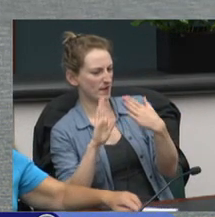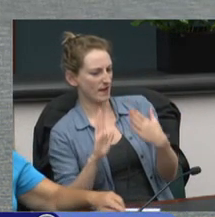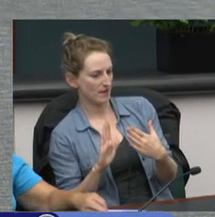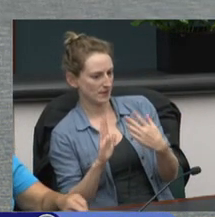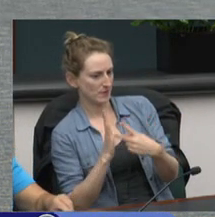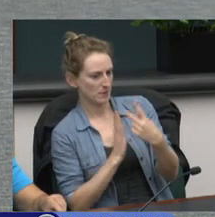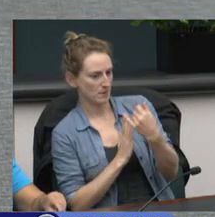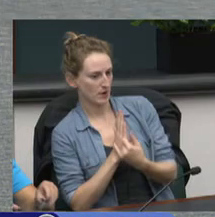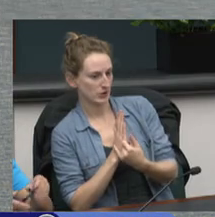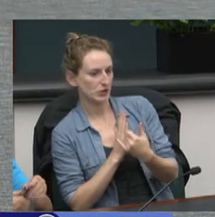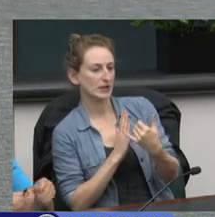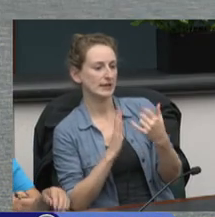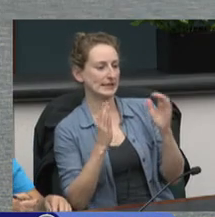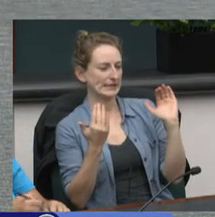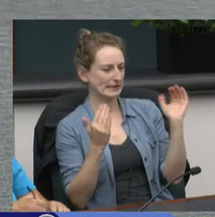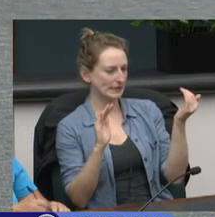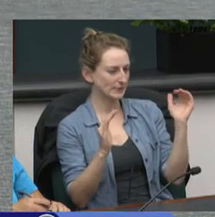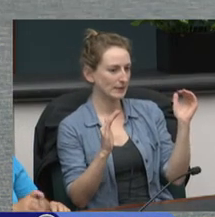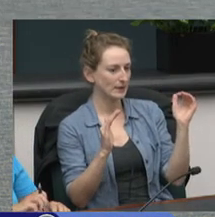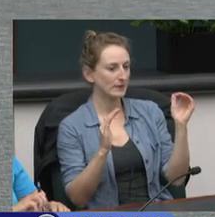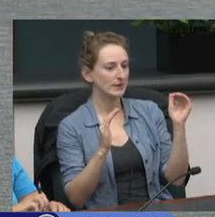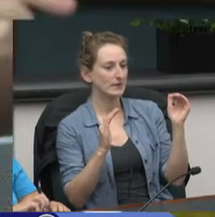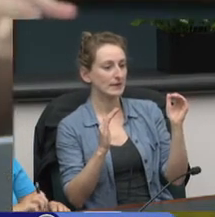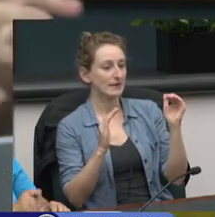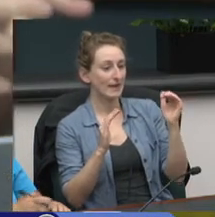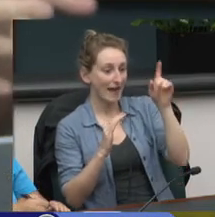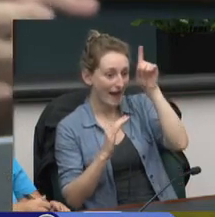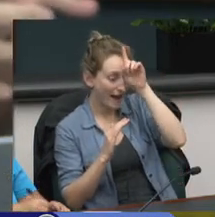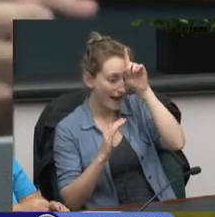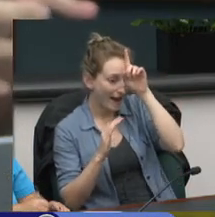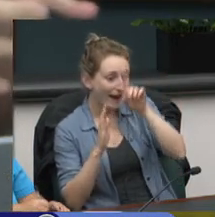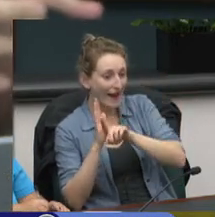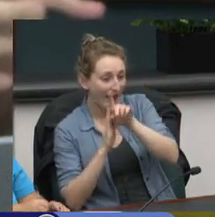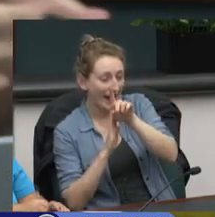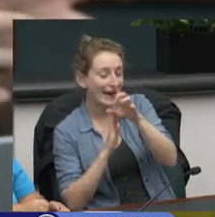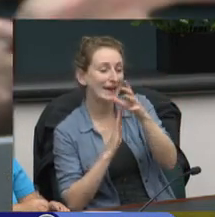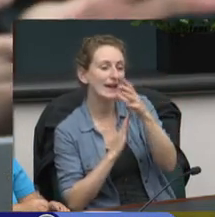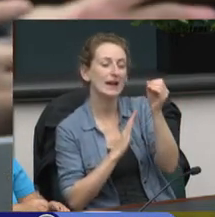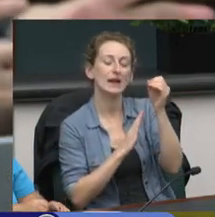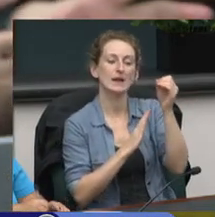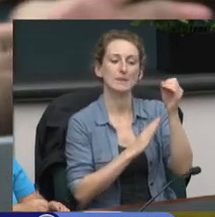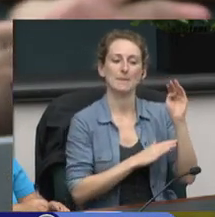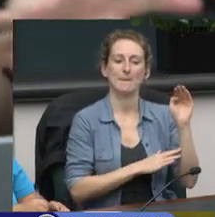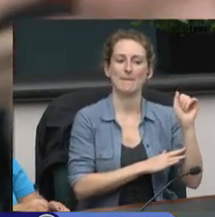and mass so if somebody wanted to build on a lot say the size of the one next to